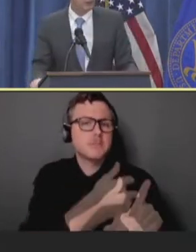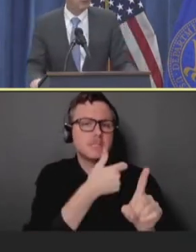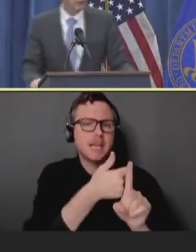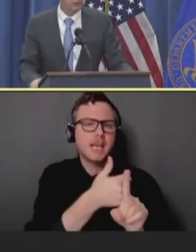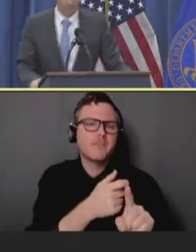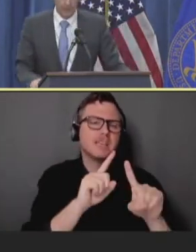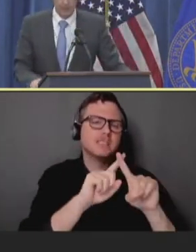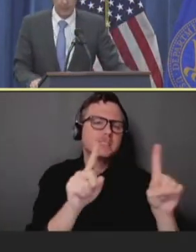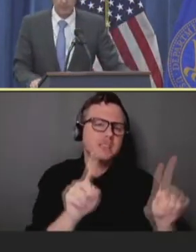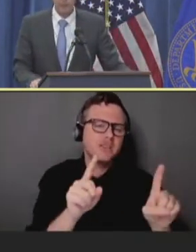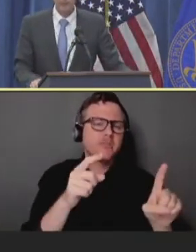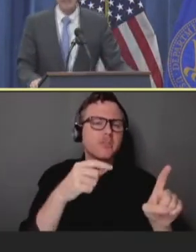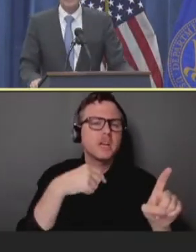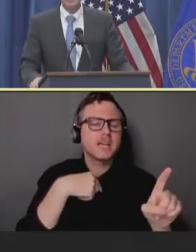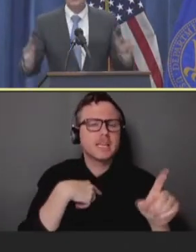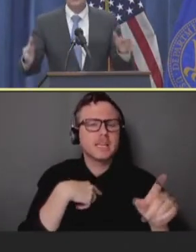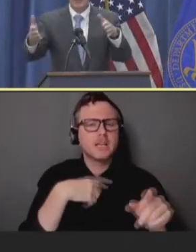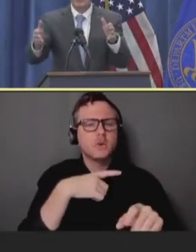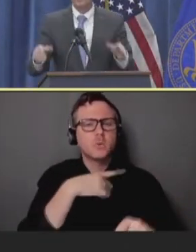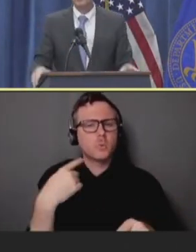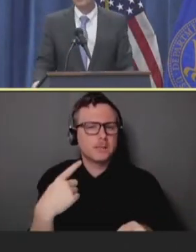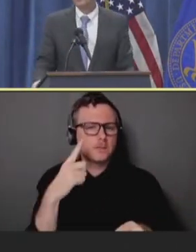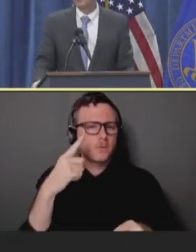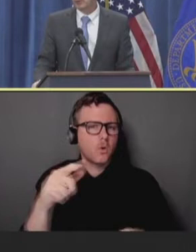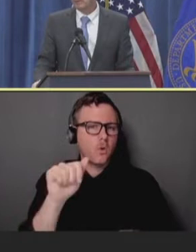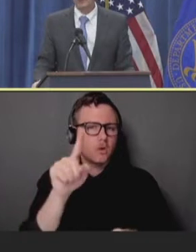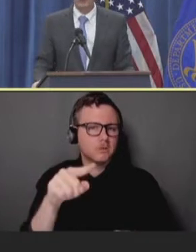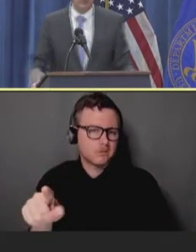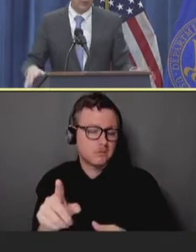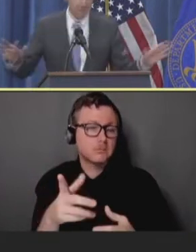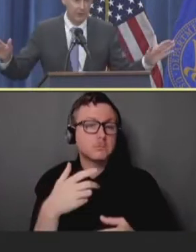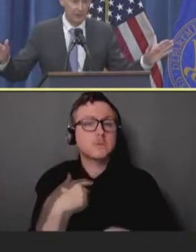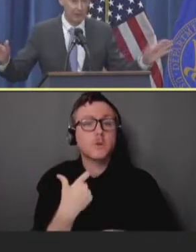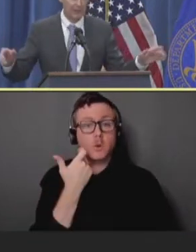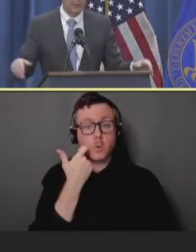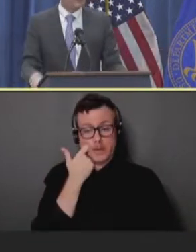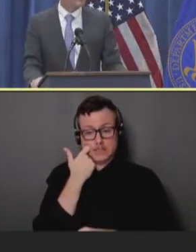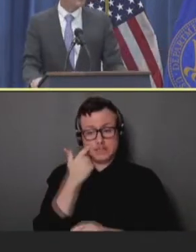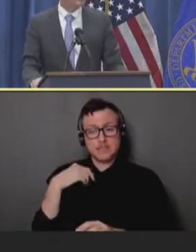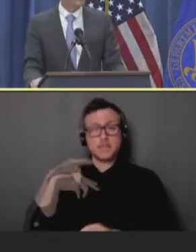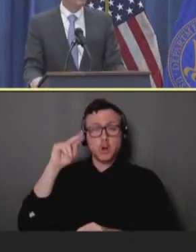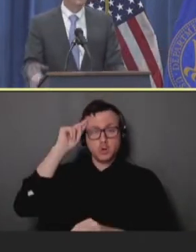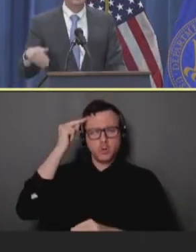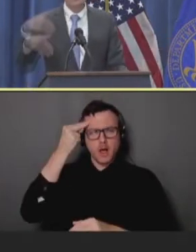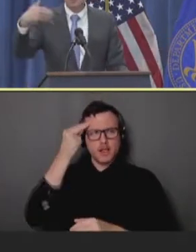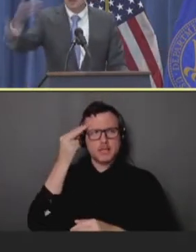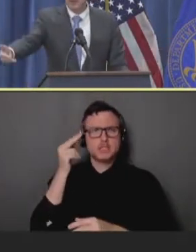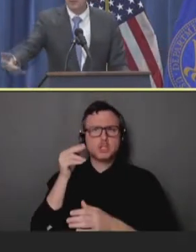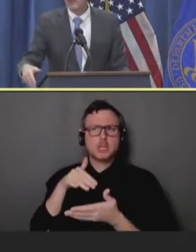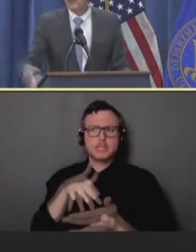in risk for Alzheimer's and sitting. And listening to the previous two talks, as a neurologist, I was thinking, there's obviously